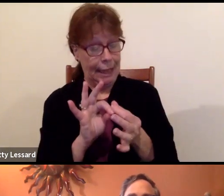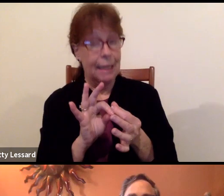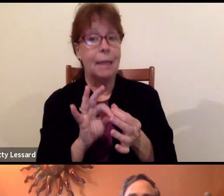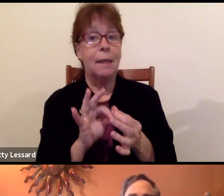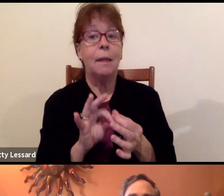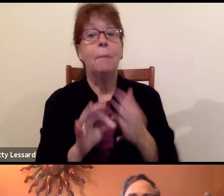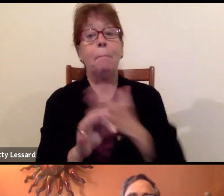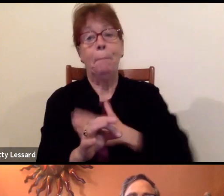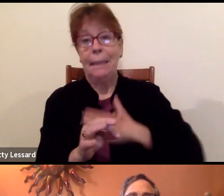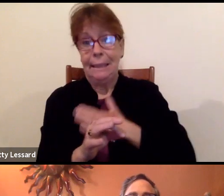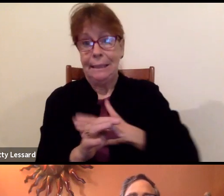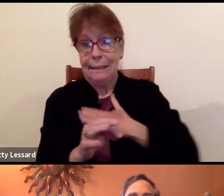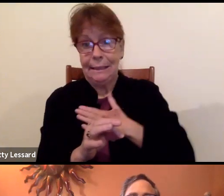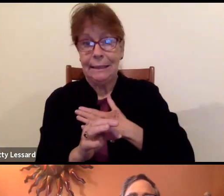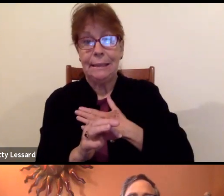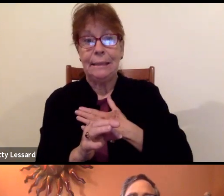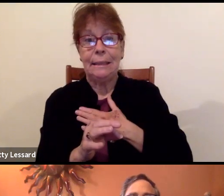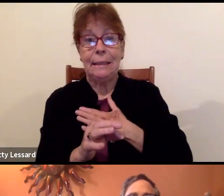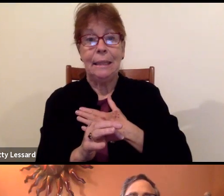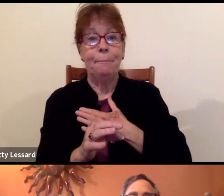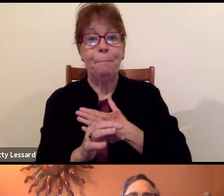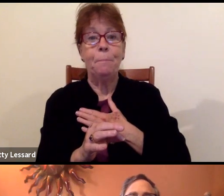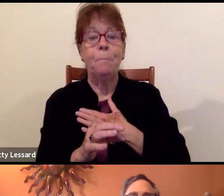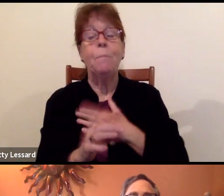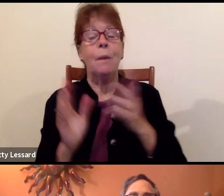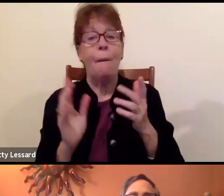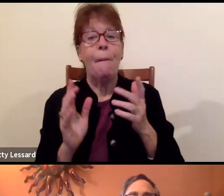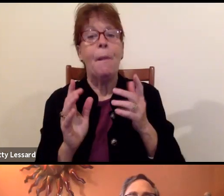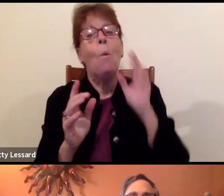area at the bottom of the screen what my voice is saying only in English text.